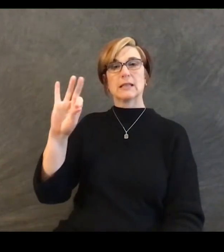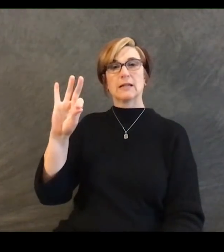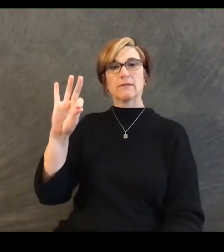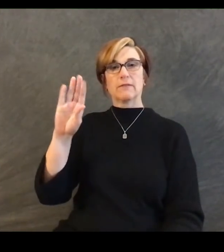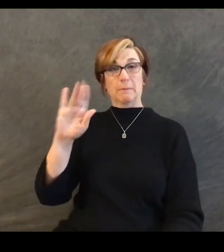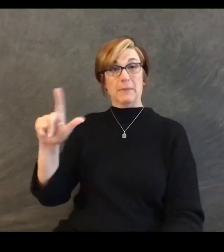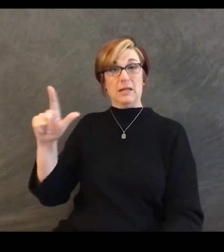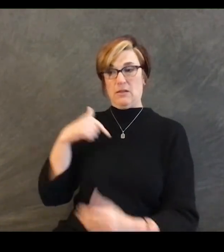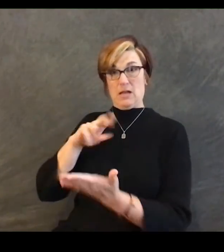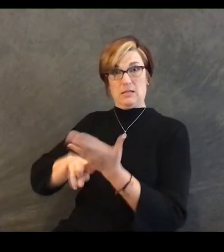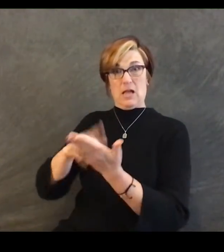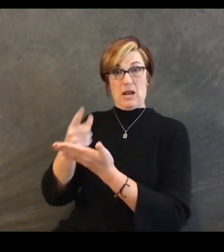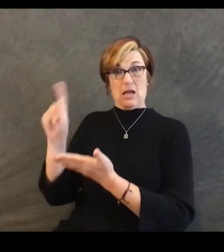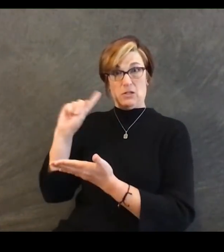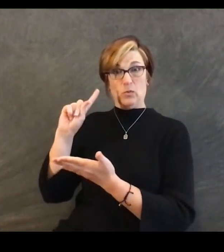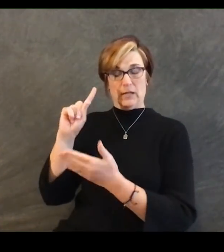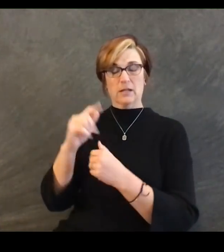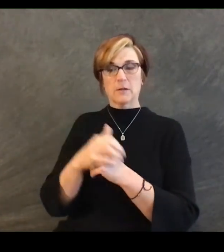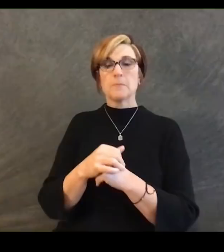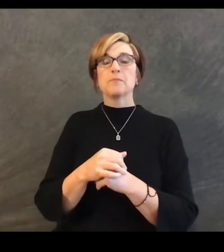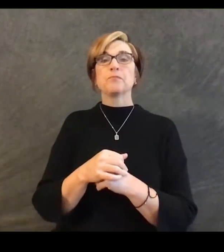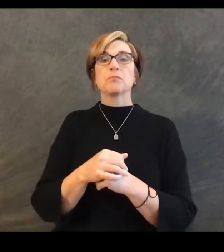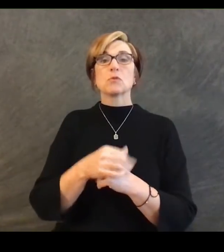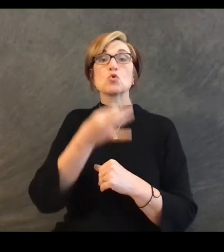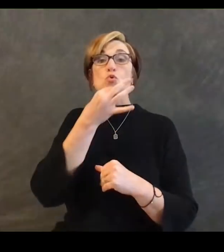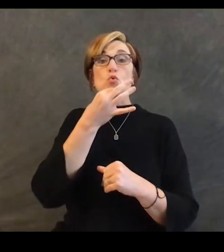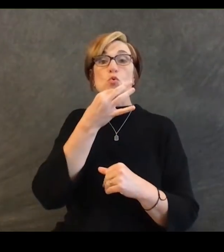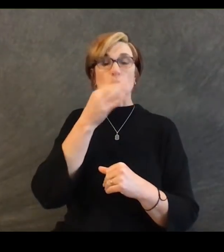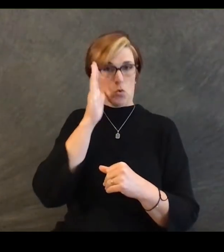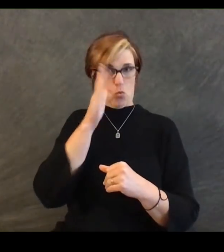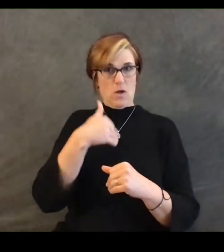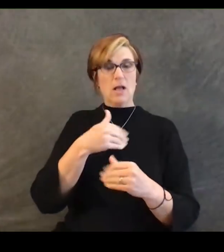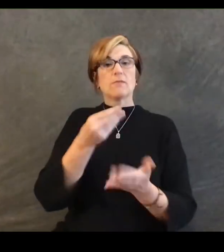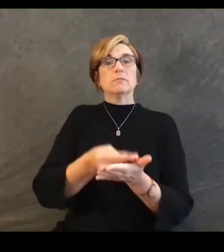billion dollars in loans will soon be available through lending partners to